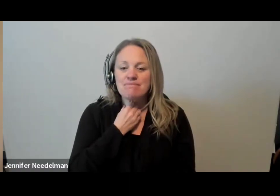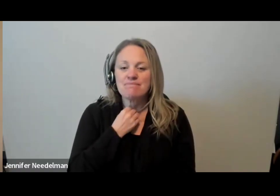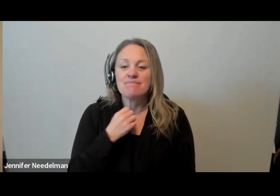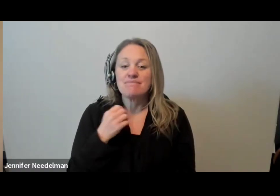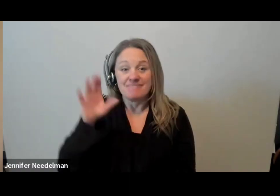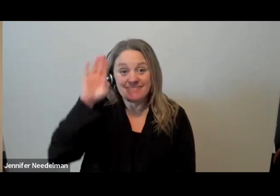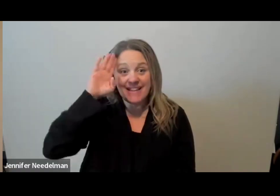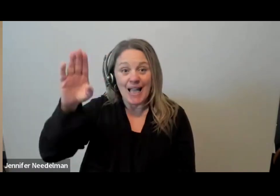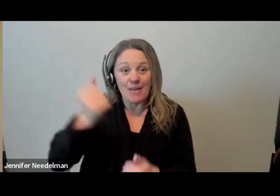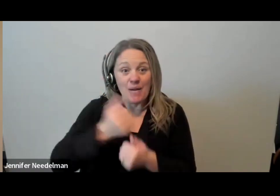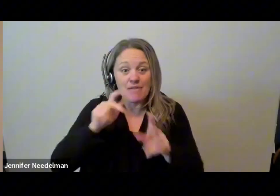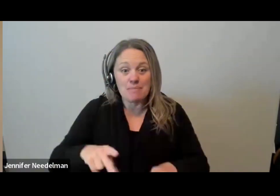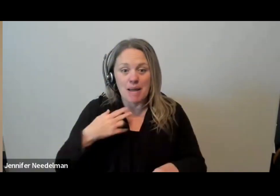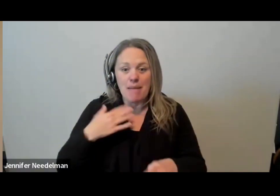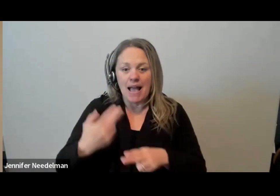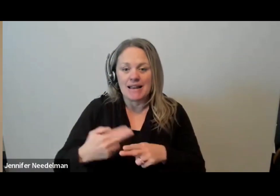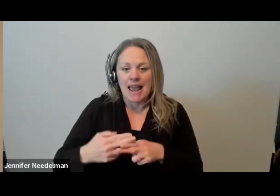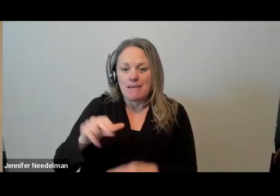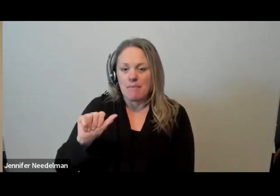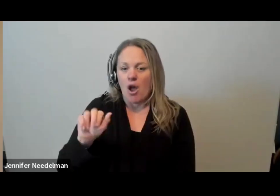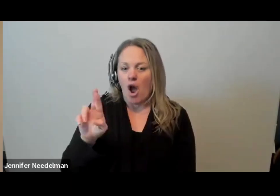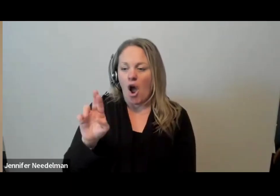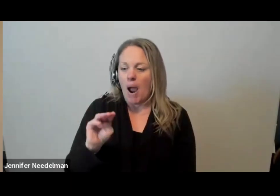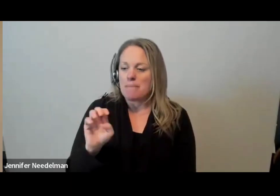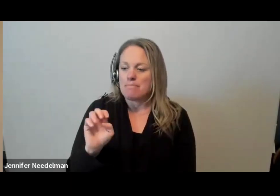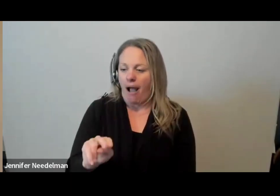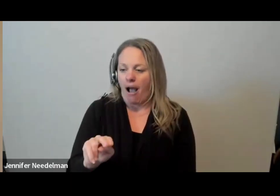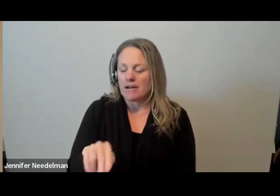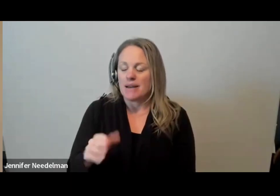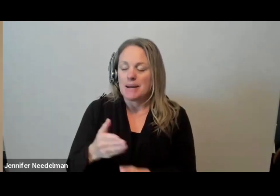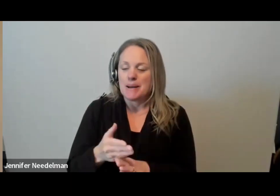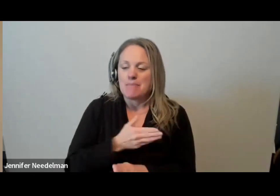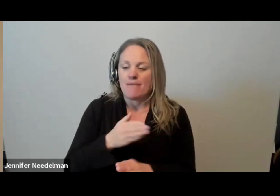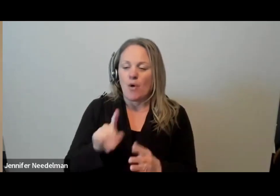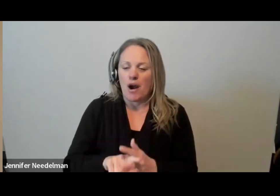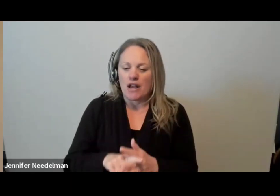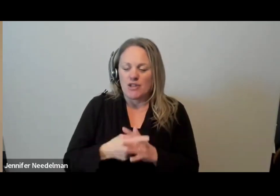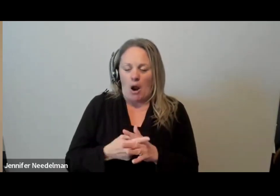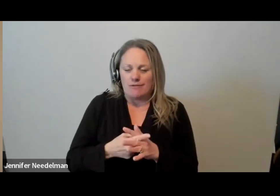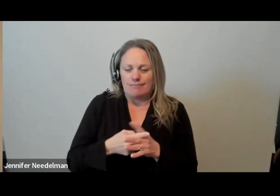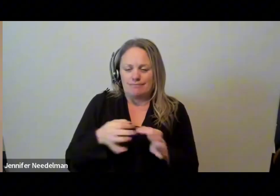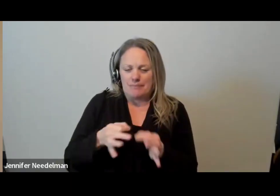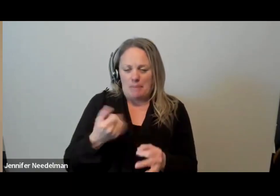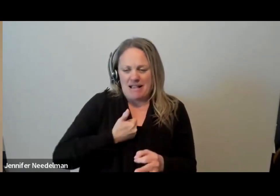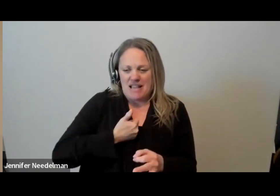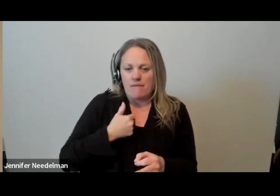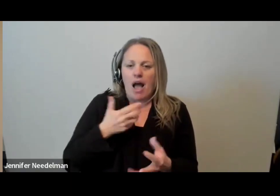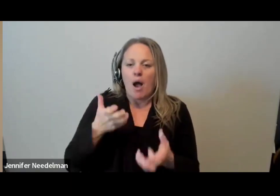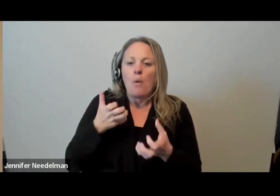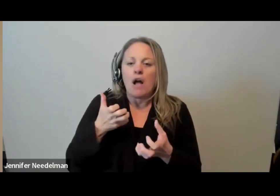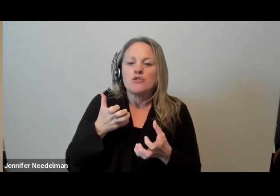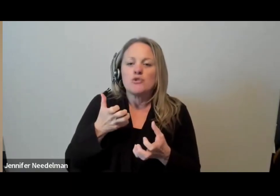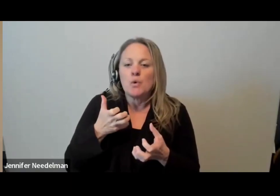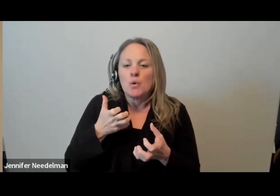Hey everybody, my name's Arman. First before I, I jump into sharing anything about myself or good trouble, I just wanna give a shout out to Jordan.